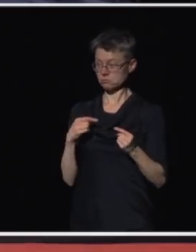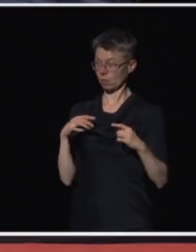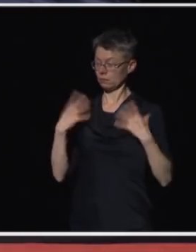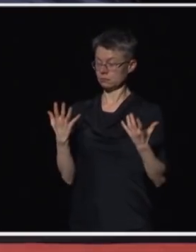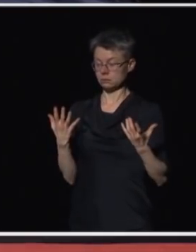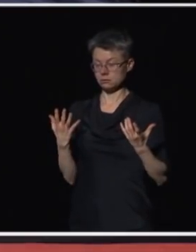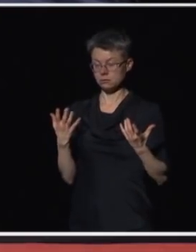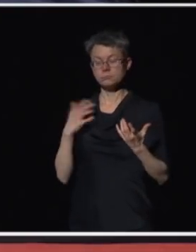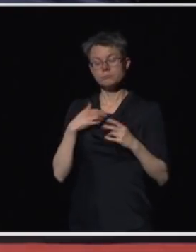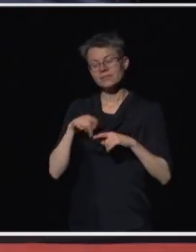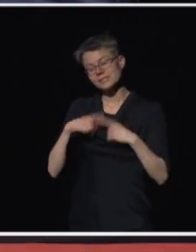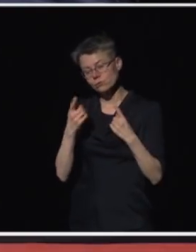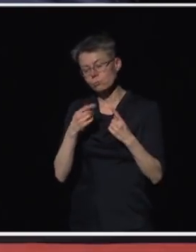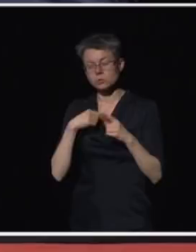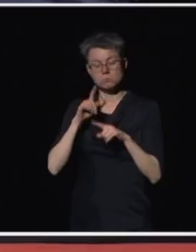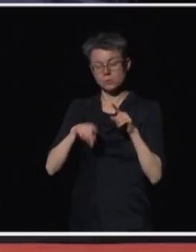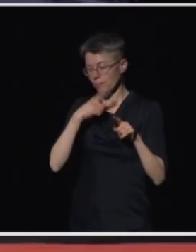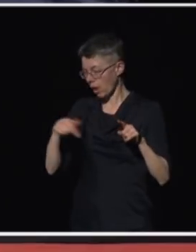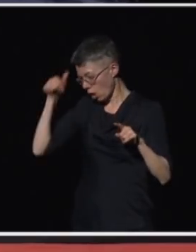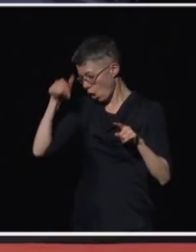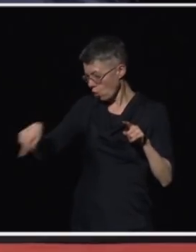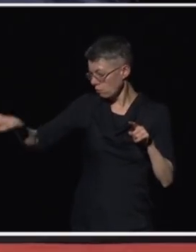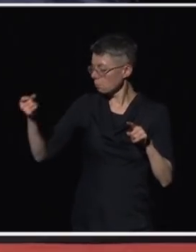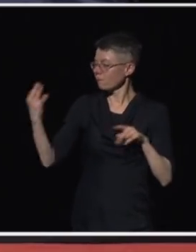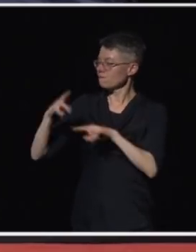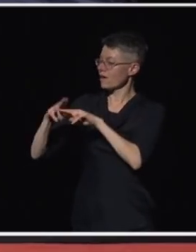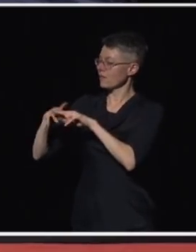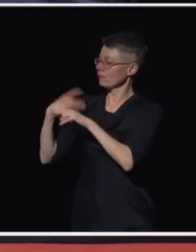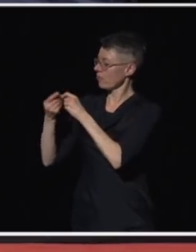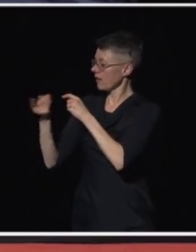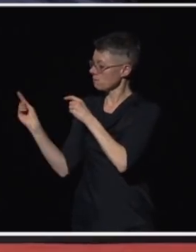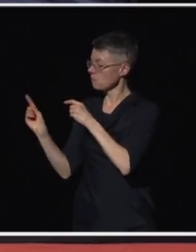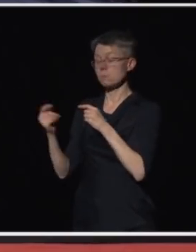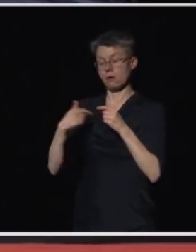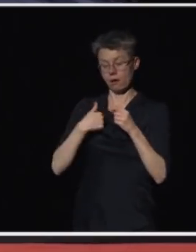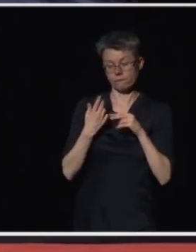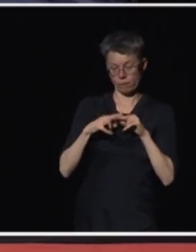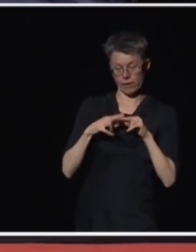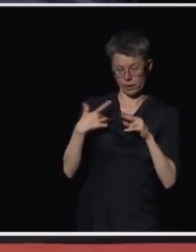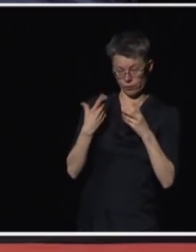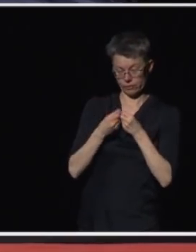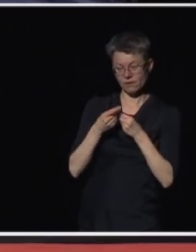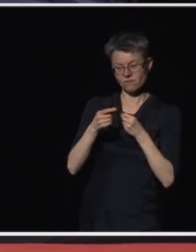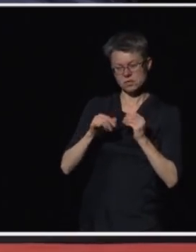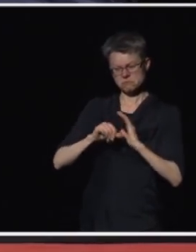in the house, you know, compared to most of the people in my neighbourhood. But I don't know that I perceived him as particularly harsh. But what he was was inventive.